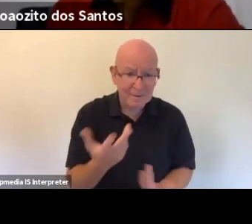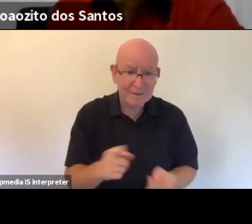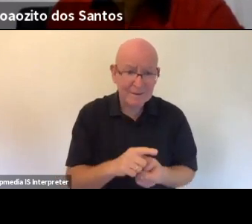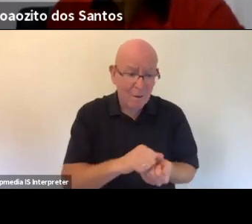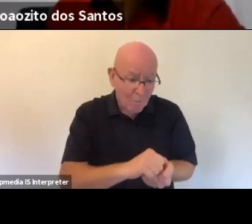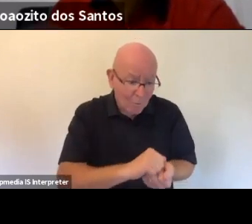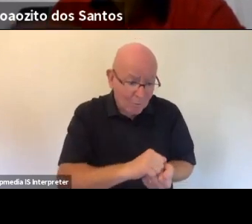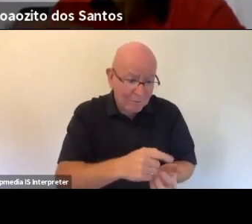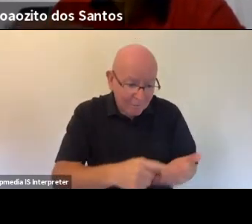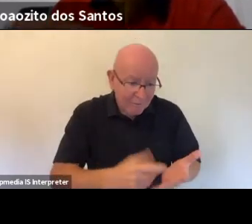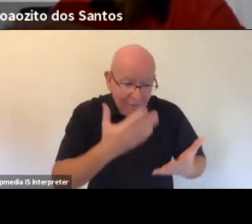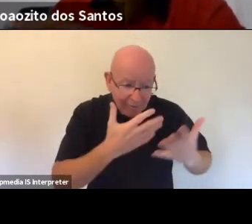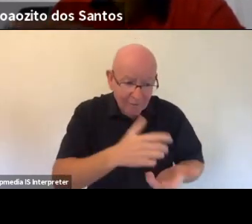many of the handwashing facilities in the…